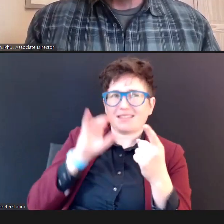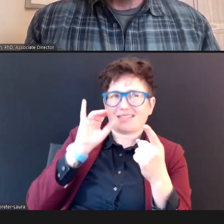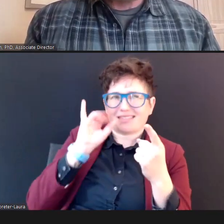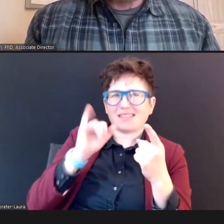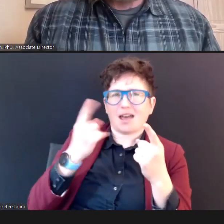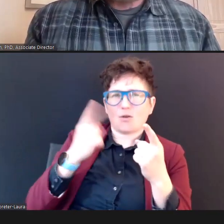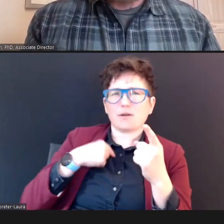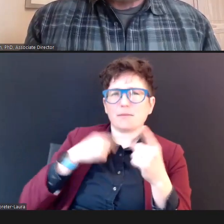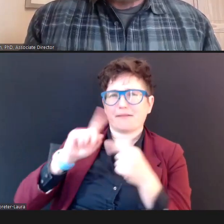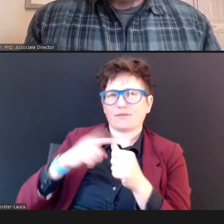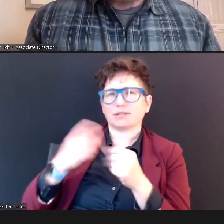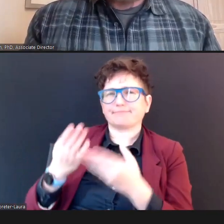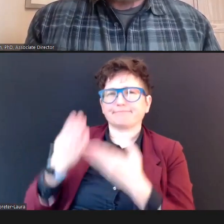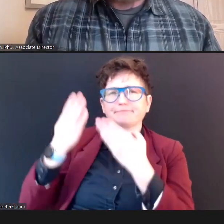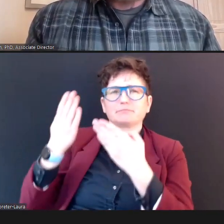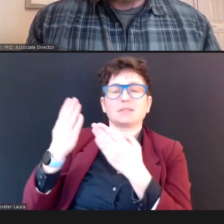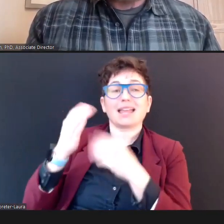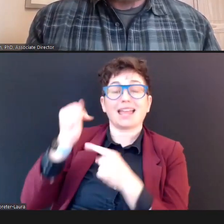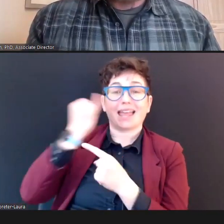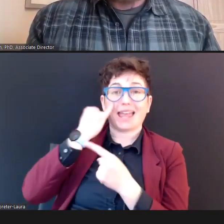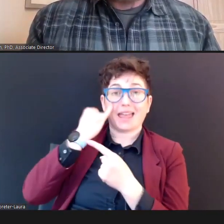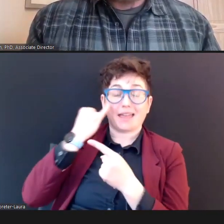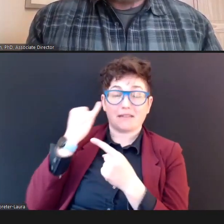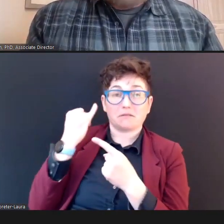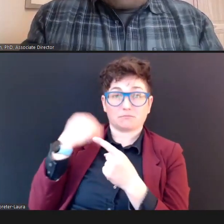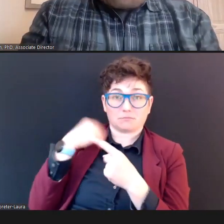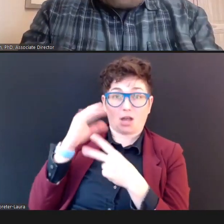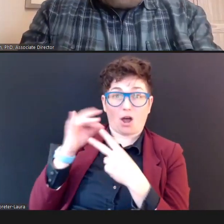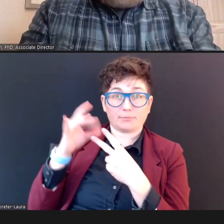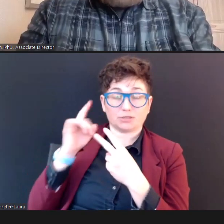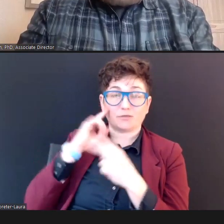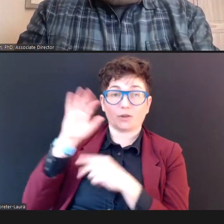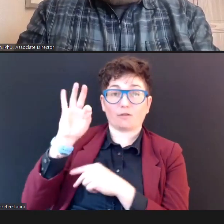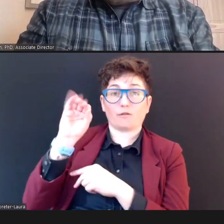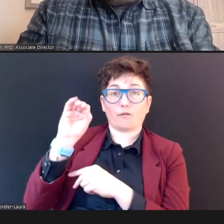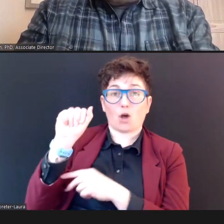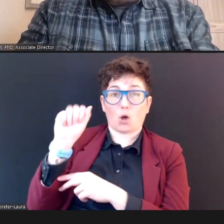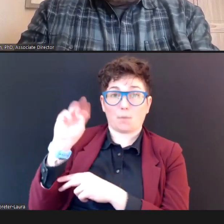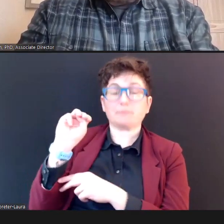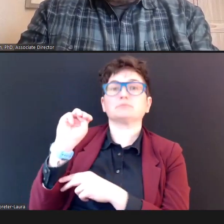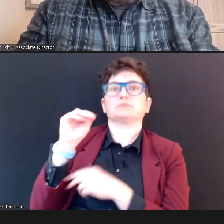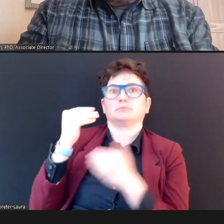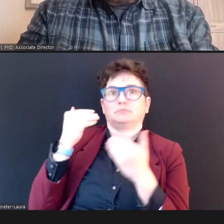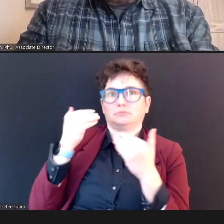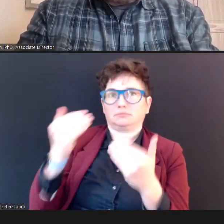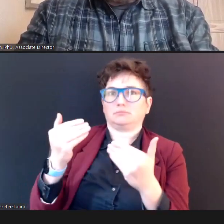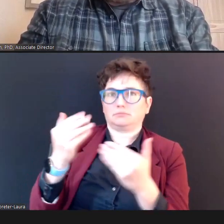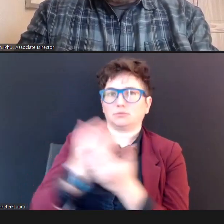recommendations is if you have the